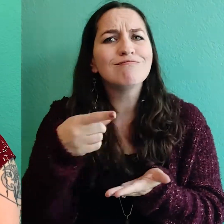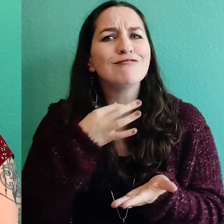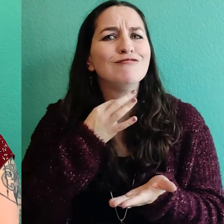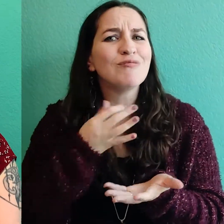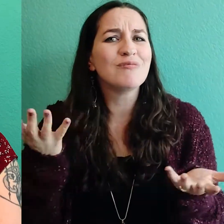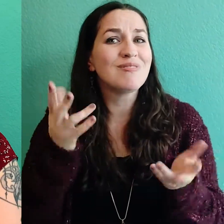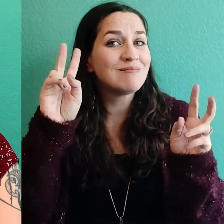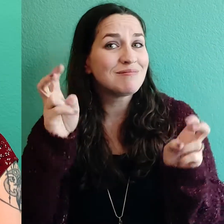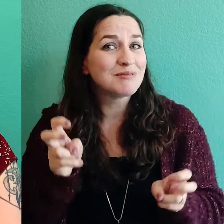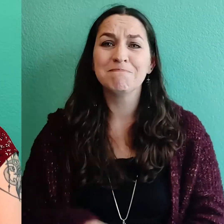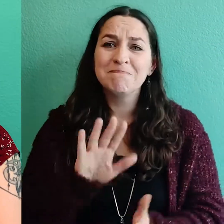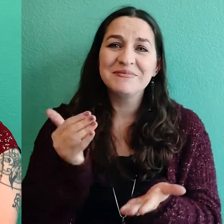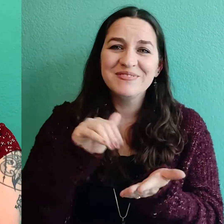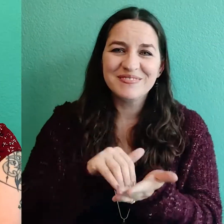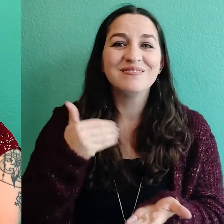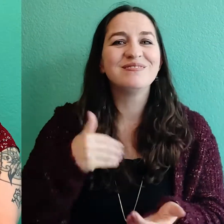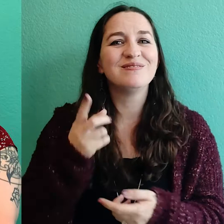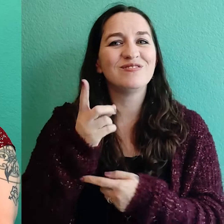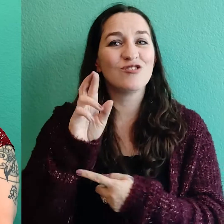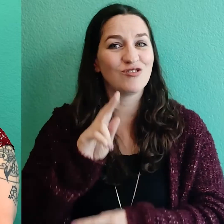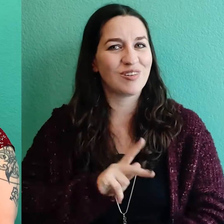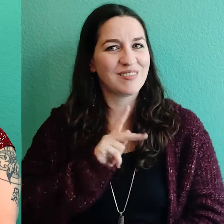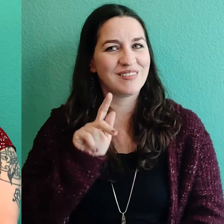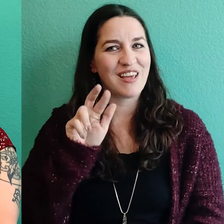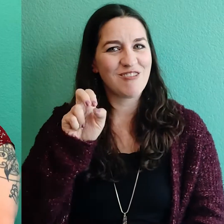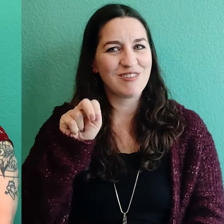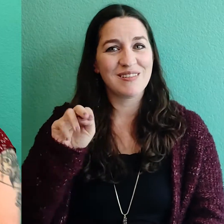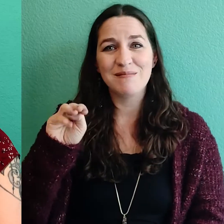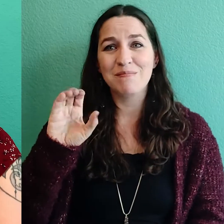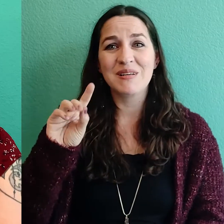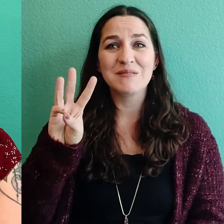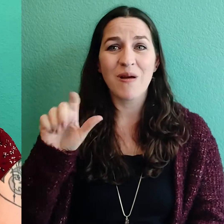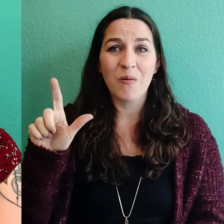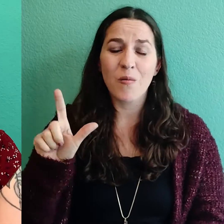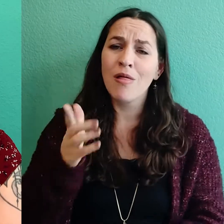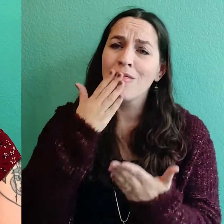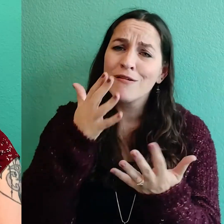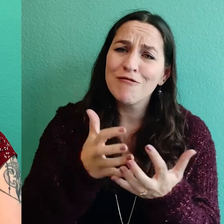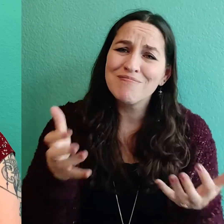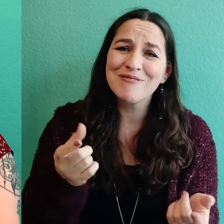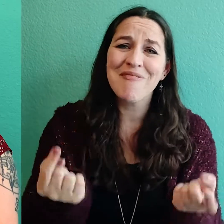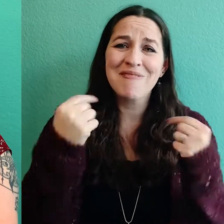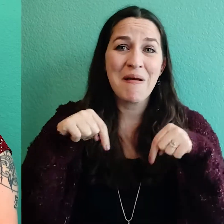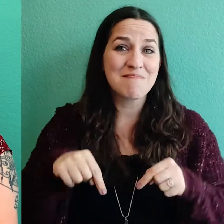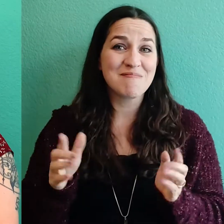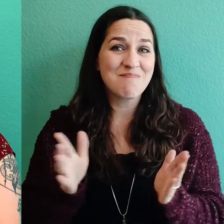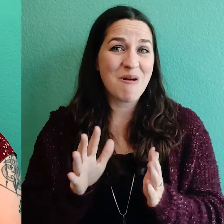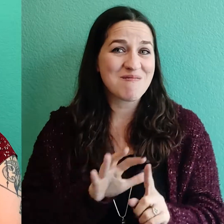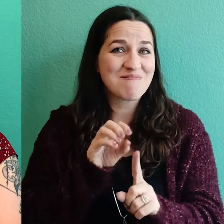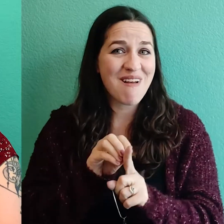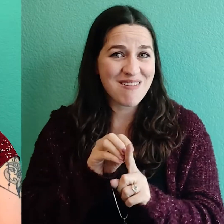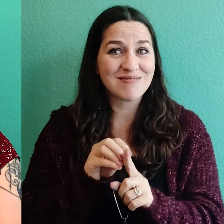and authenticity. Again, I'm Dr. Karen McDowell and we appreciate you so much, tuning in to our Small Bites series